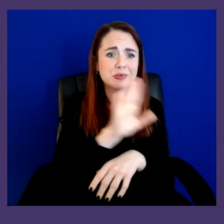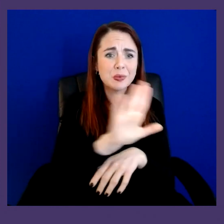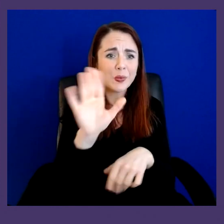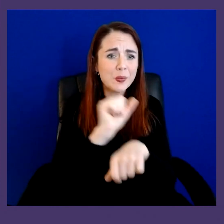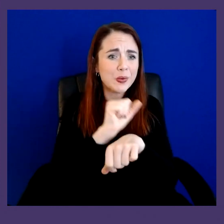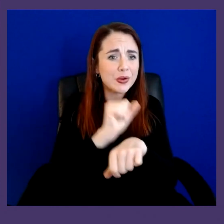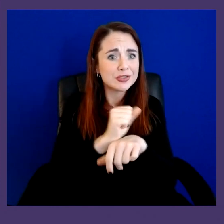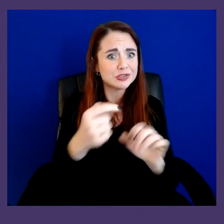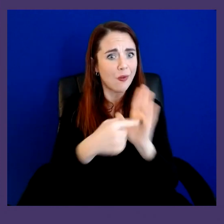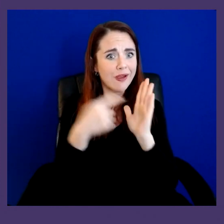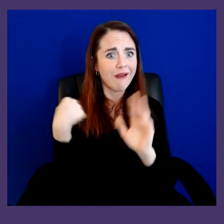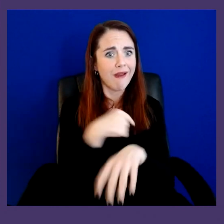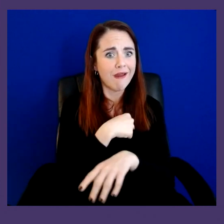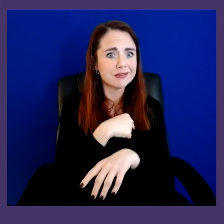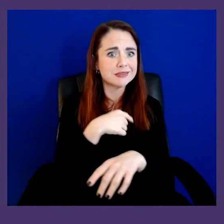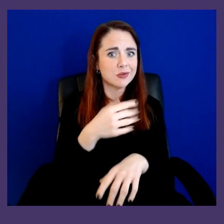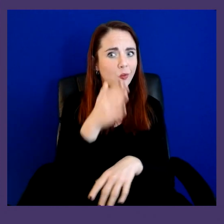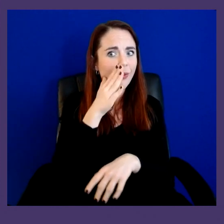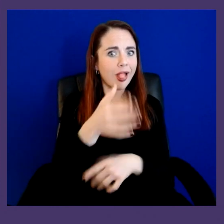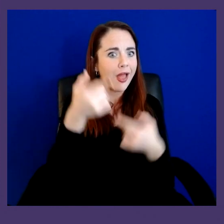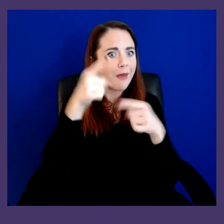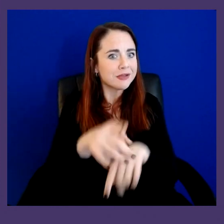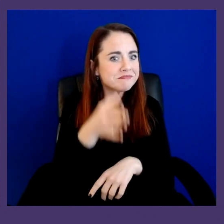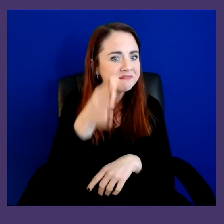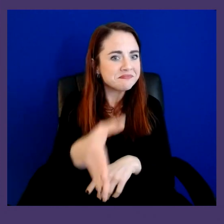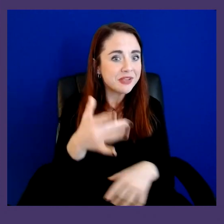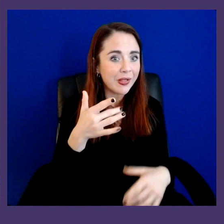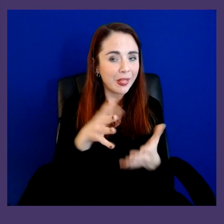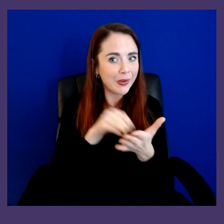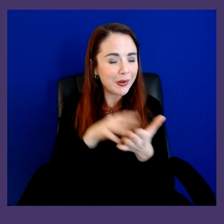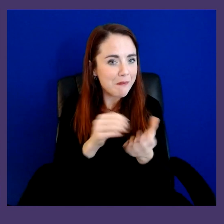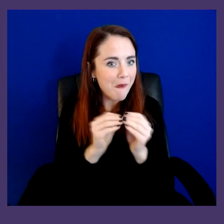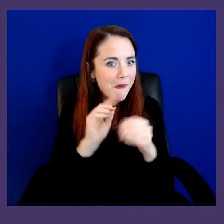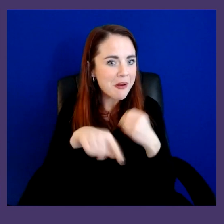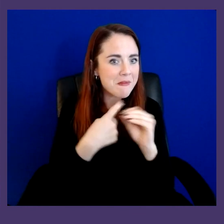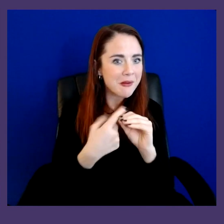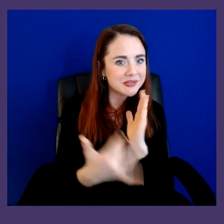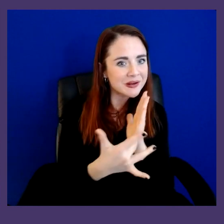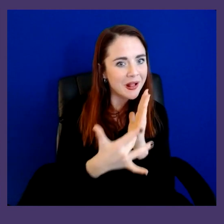Not only did we learn more about these exciting products and technologies, but we learned why they're important and why it's